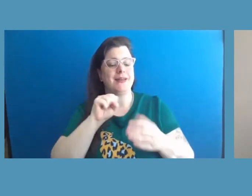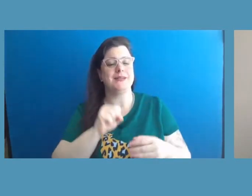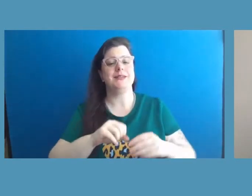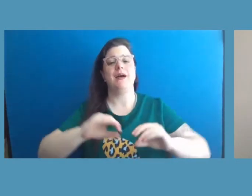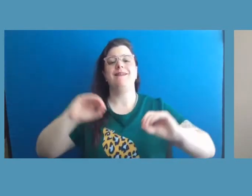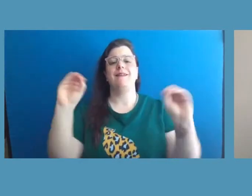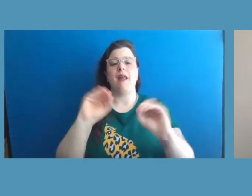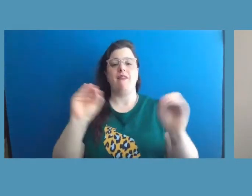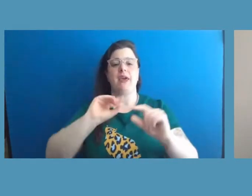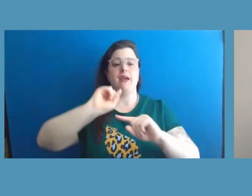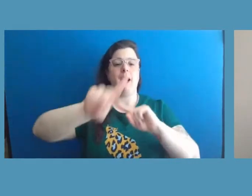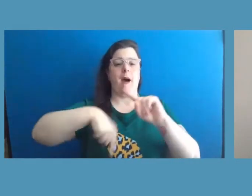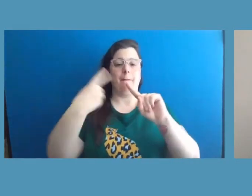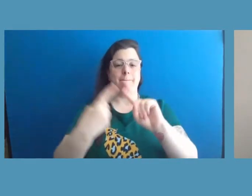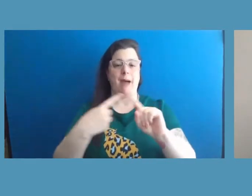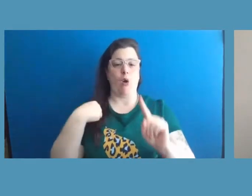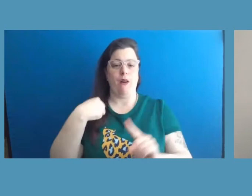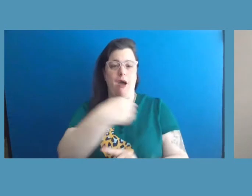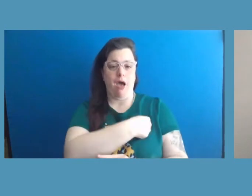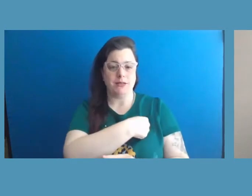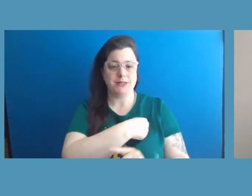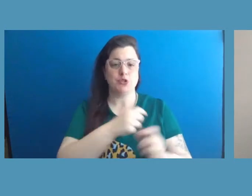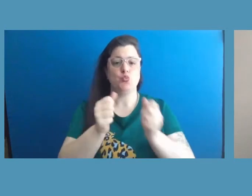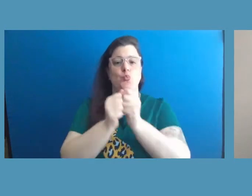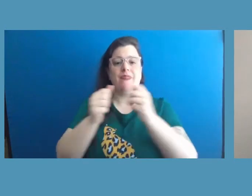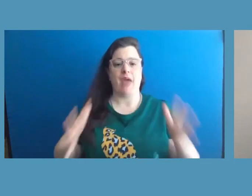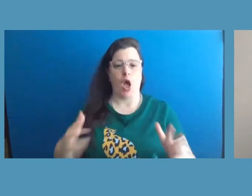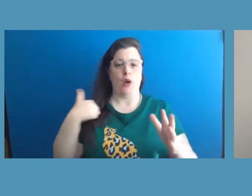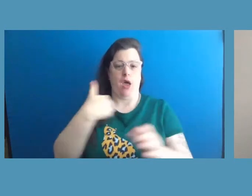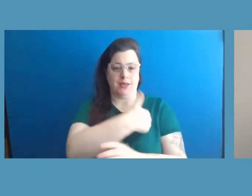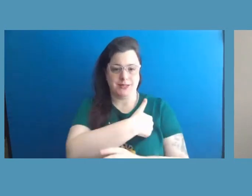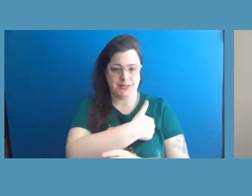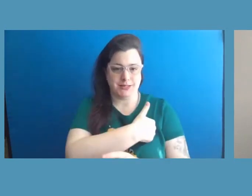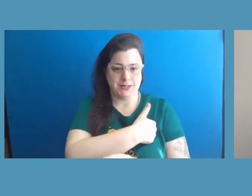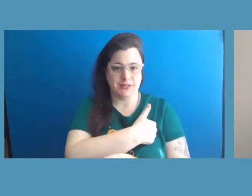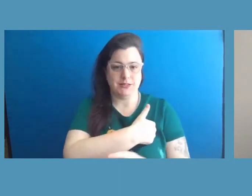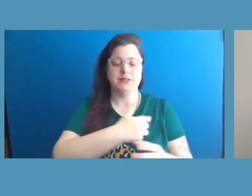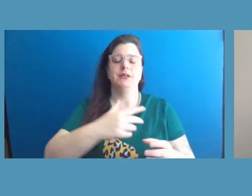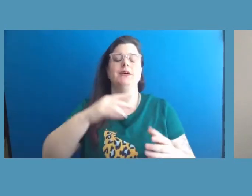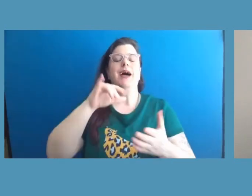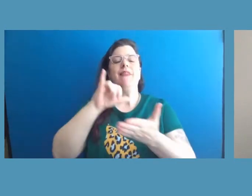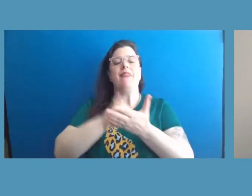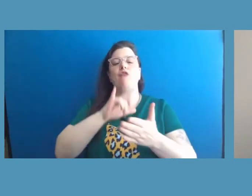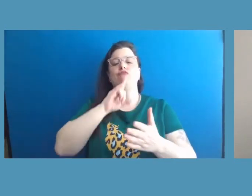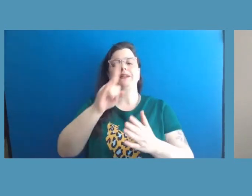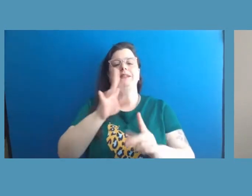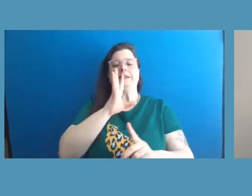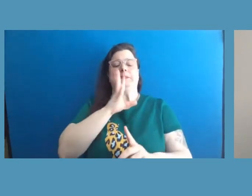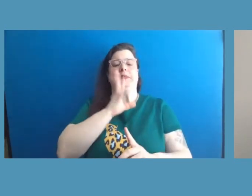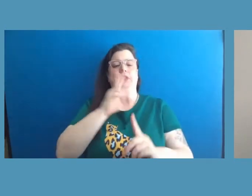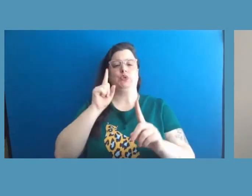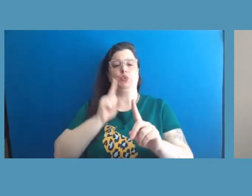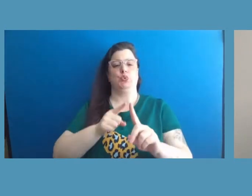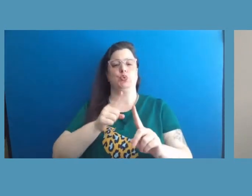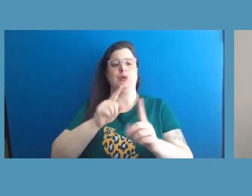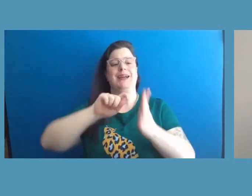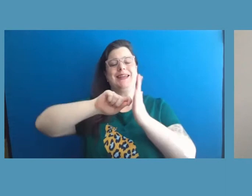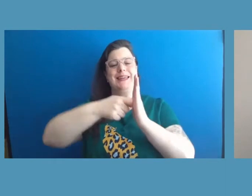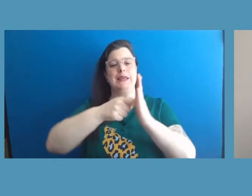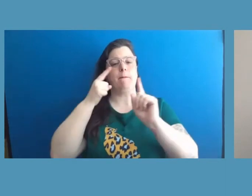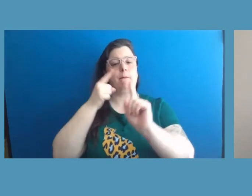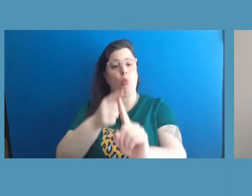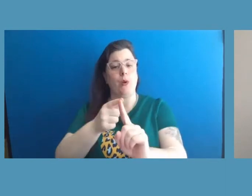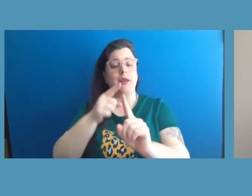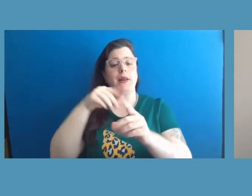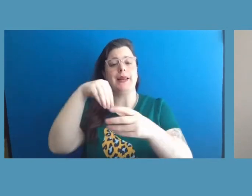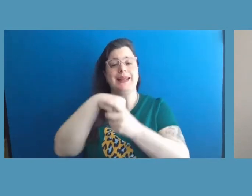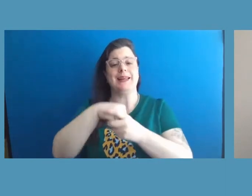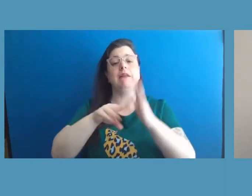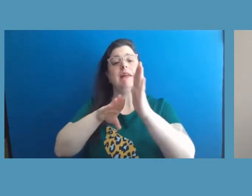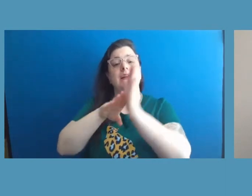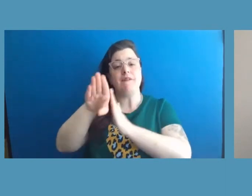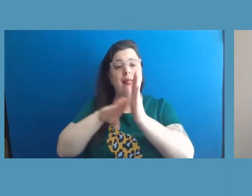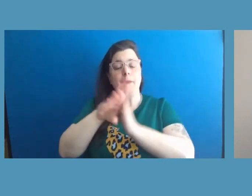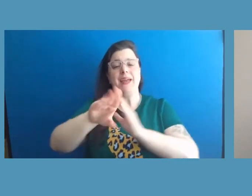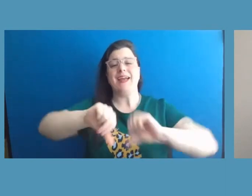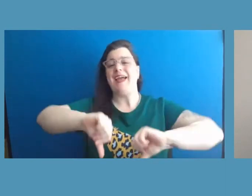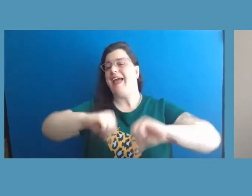disabled community is Nothing About Us Without Us. And that really speaks to some key points